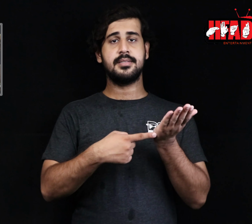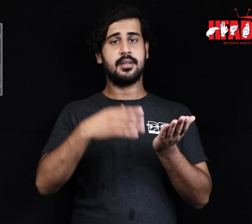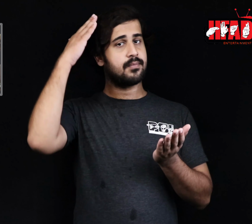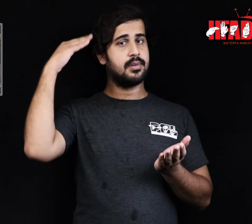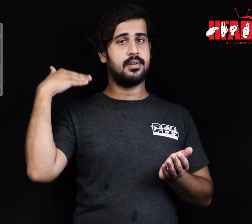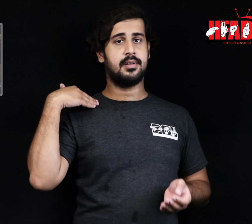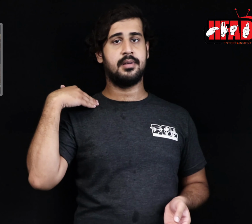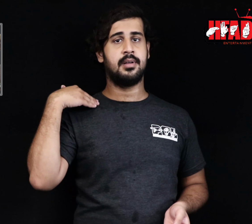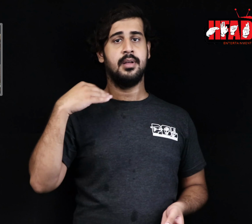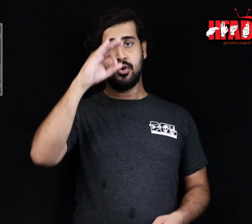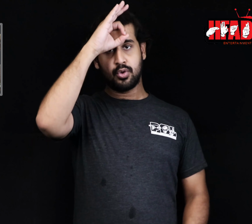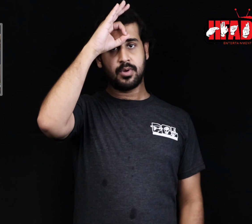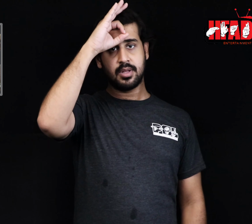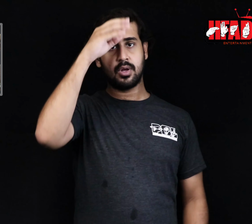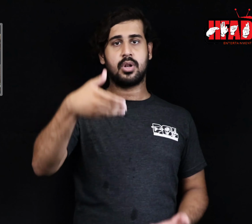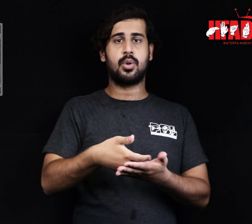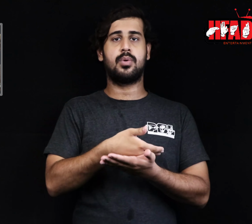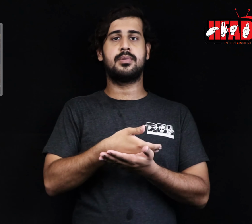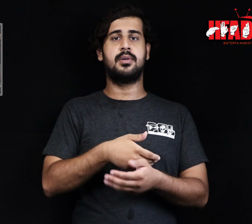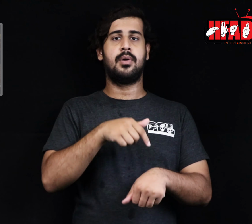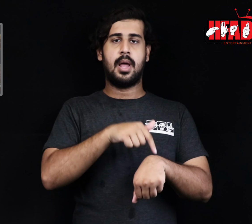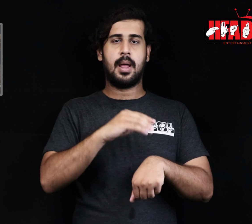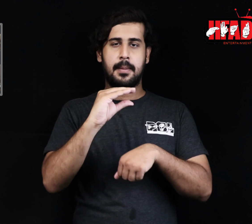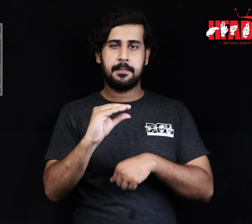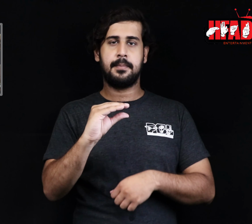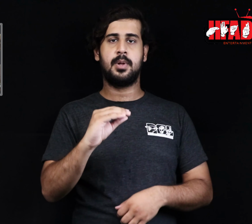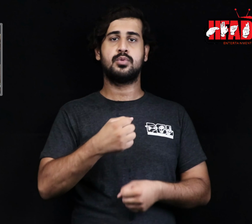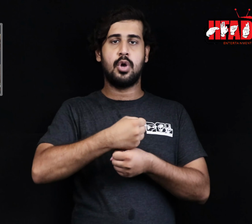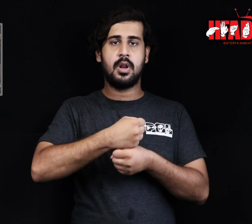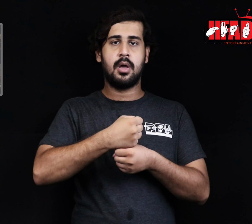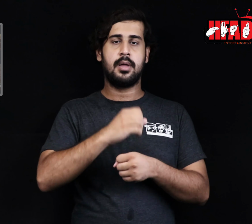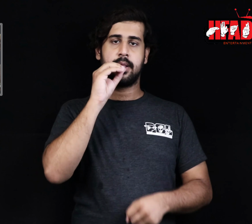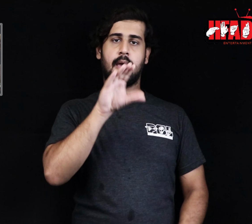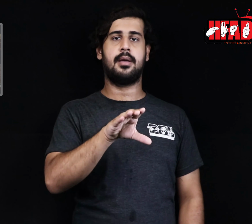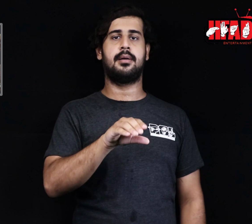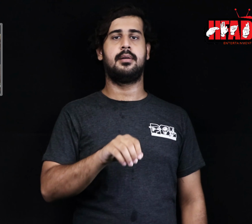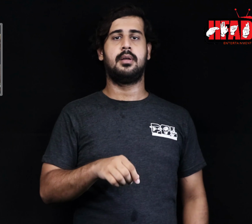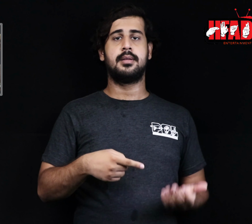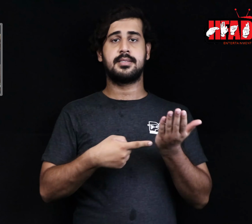The Taliban have announced an interim government in Afghanistan.